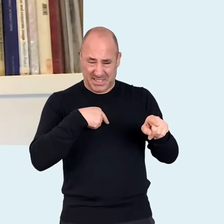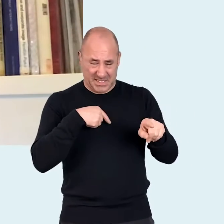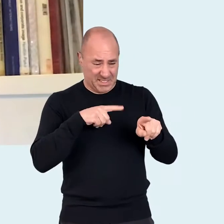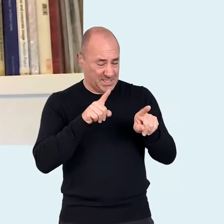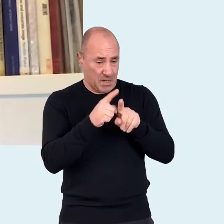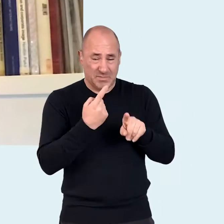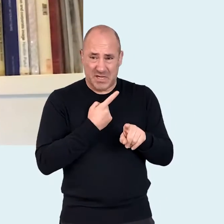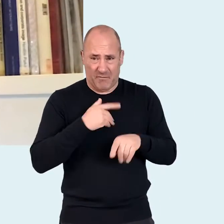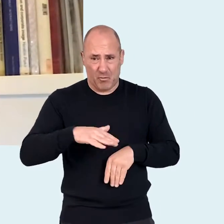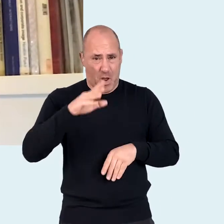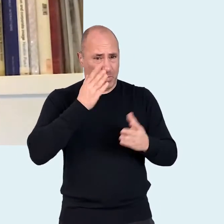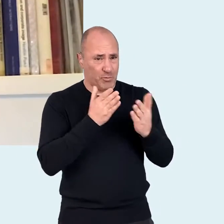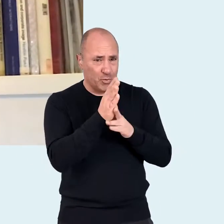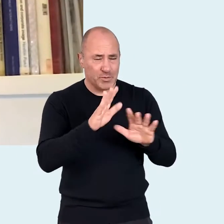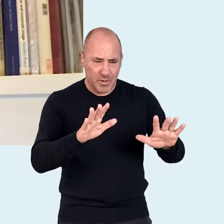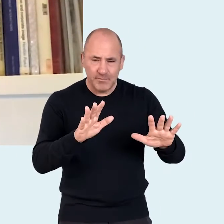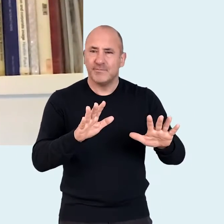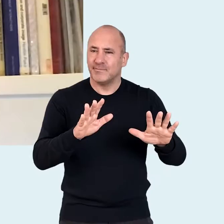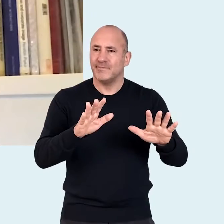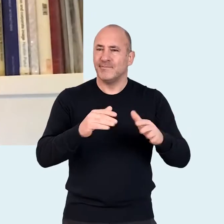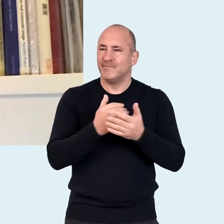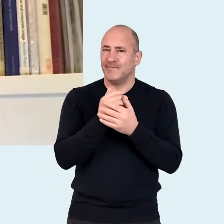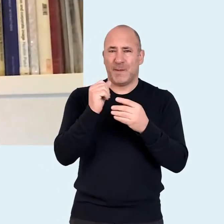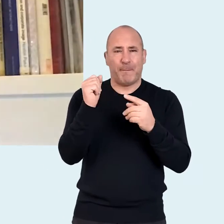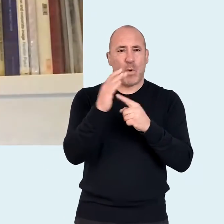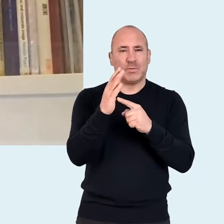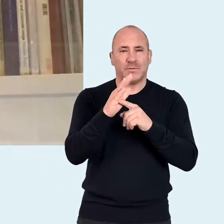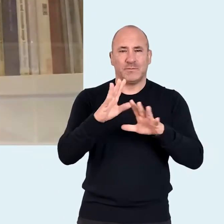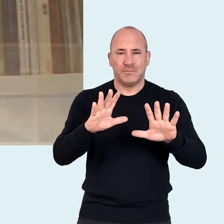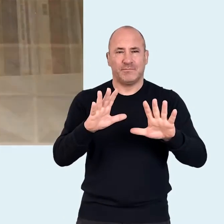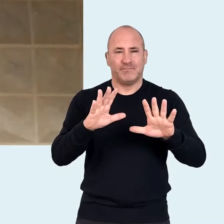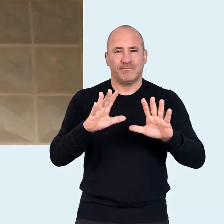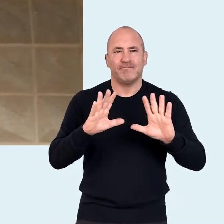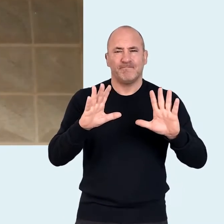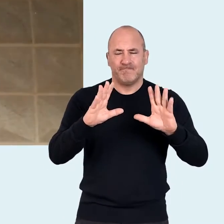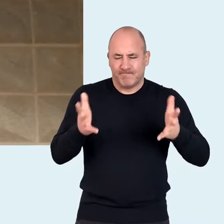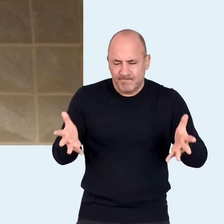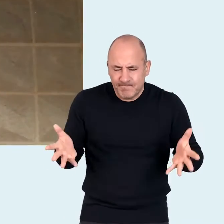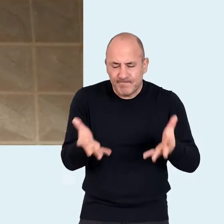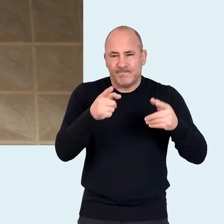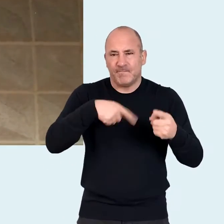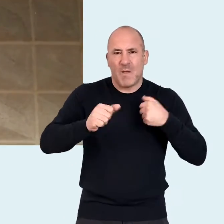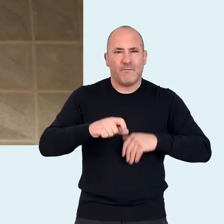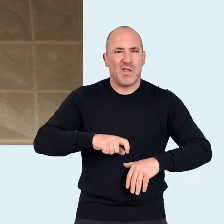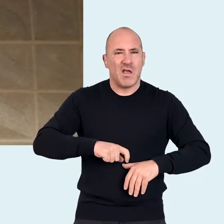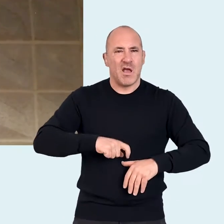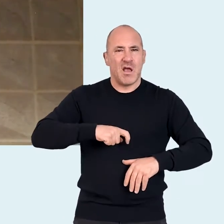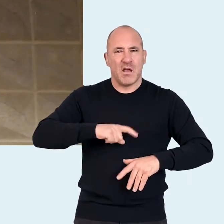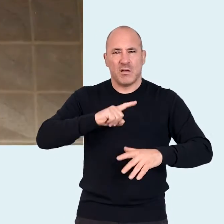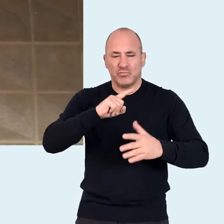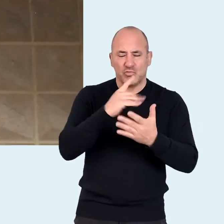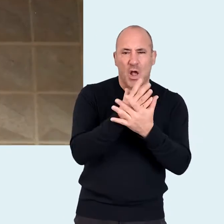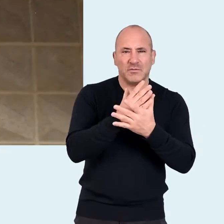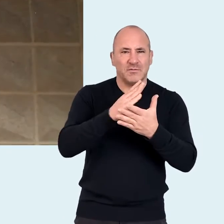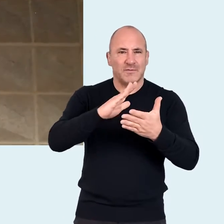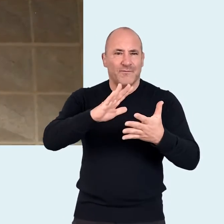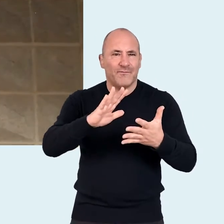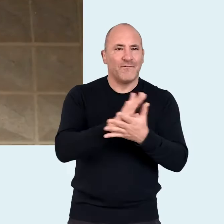and I experienced the same growing up around disability. So it's really important to create